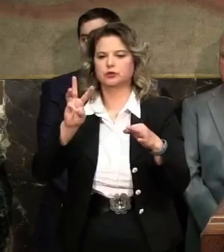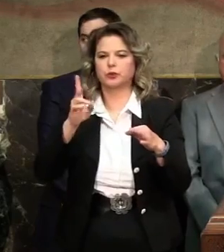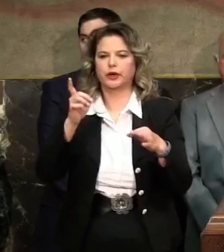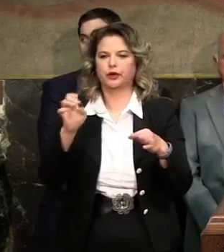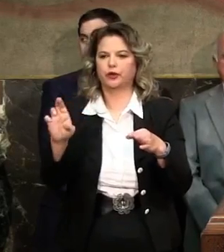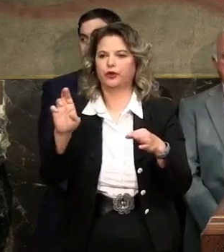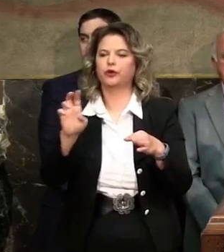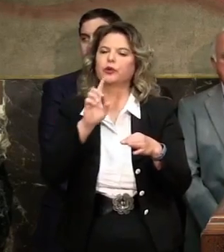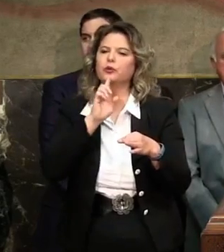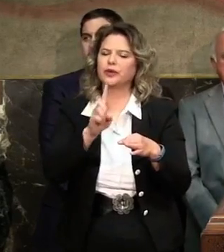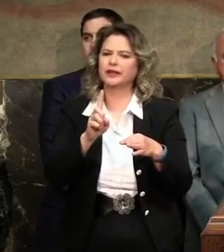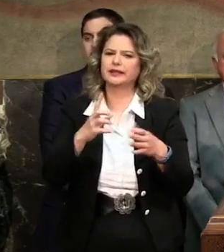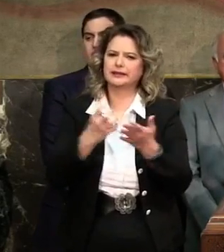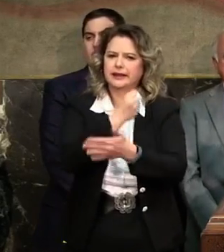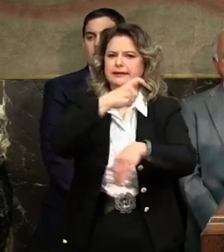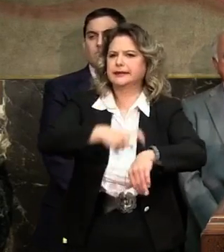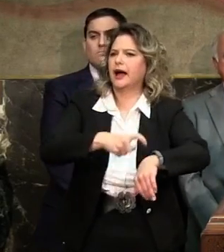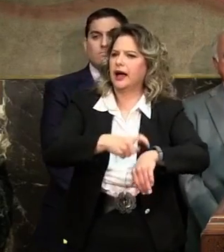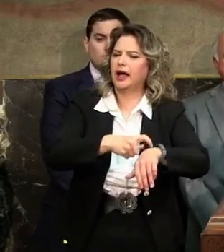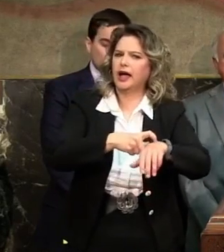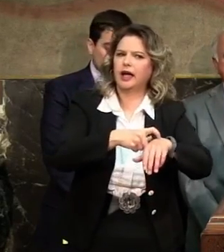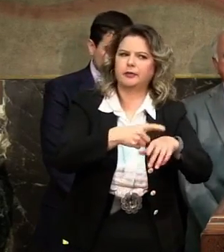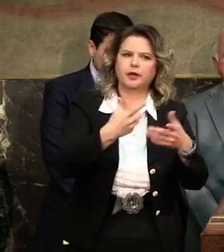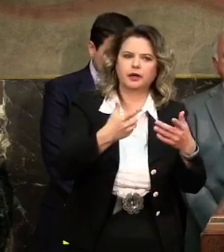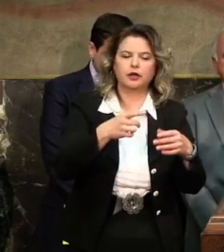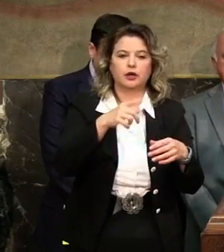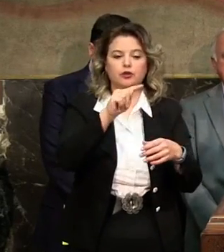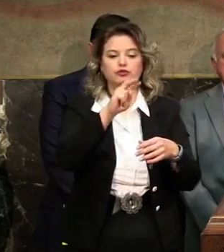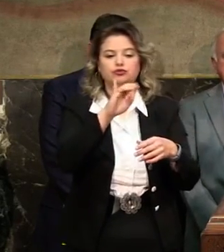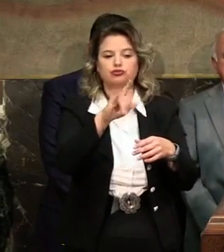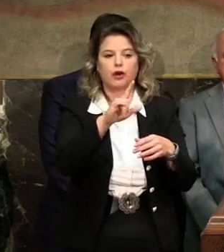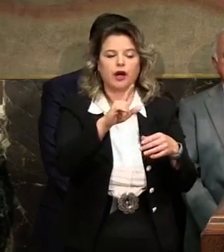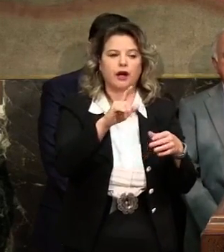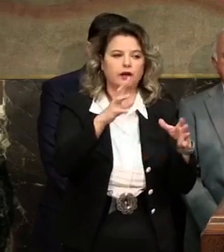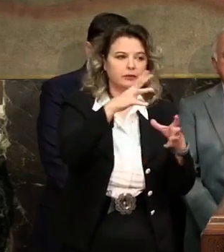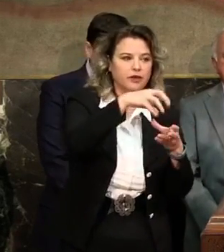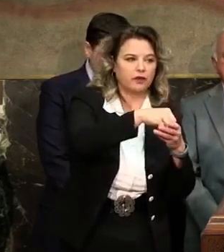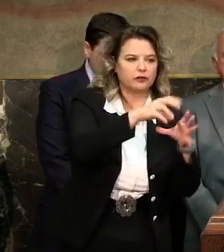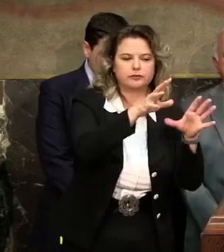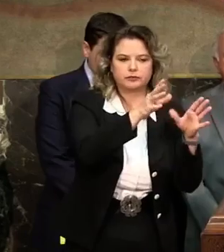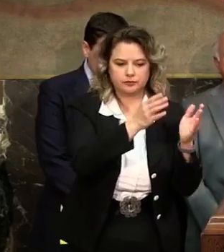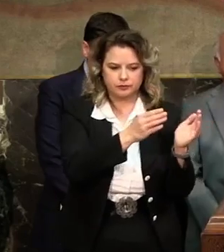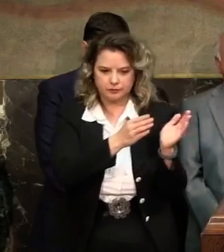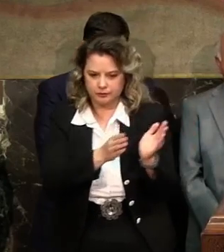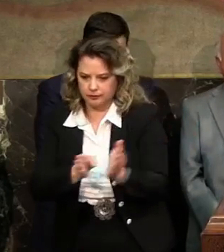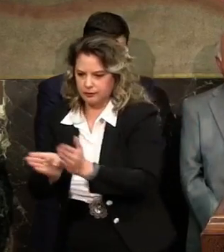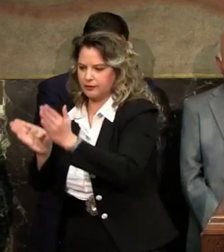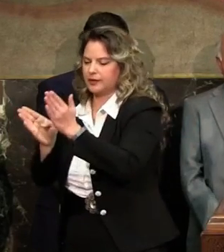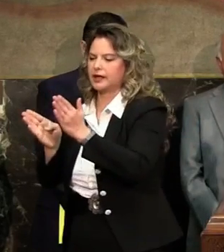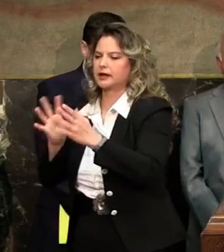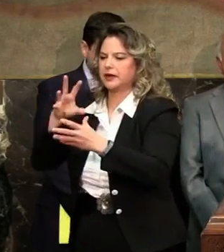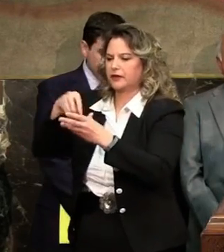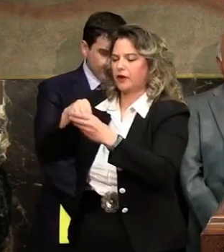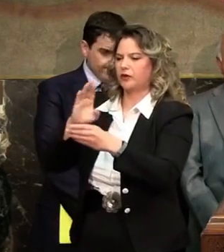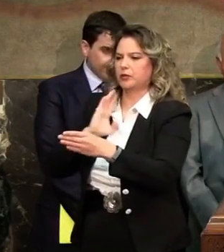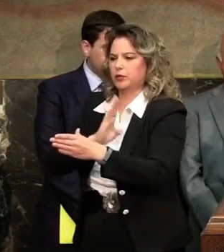from trials for judges to participate in various boards and commissions and I